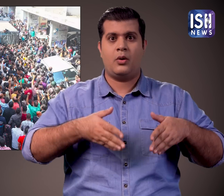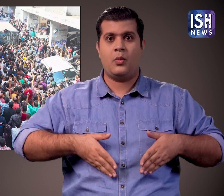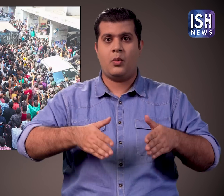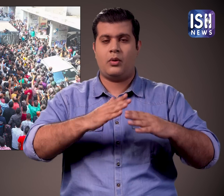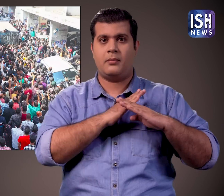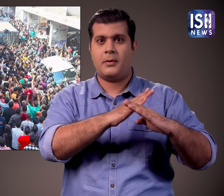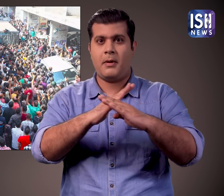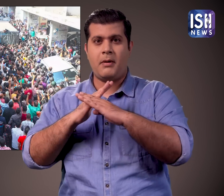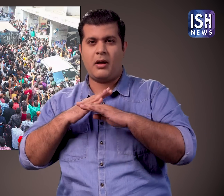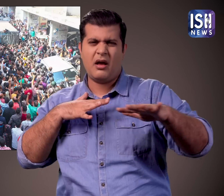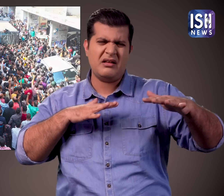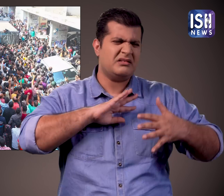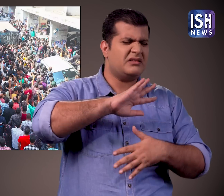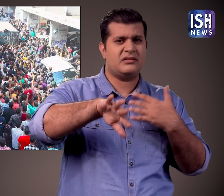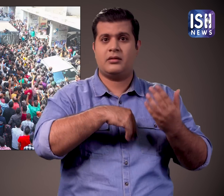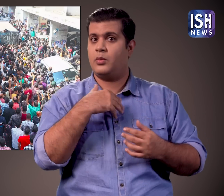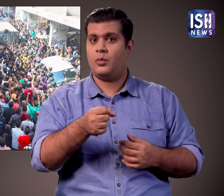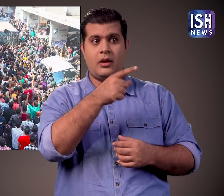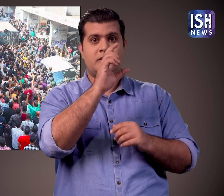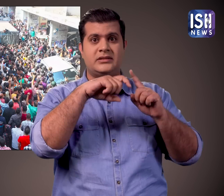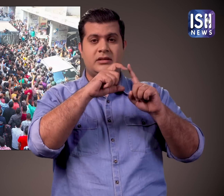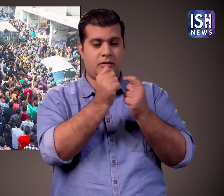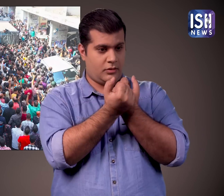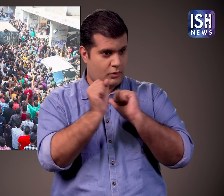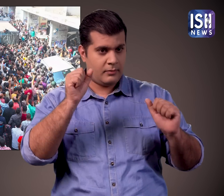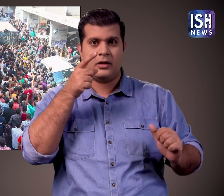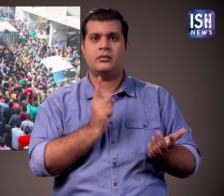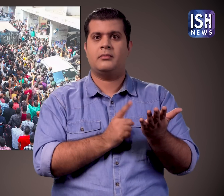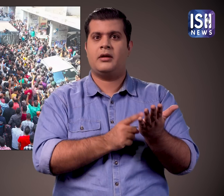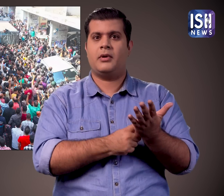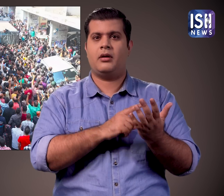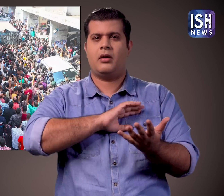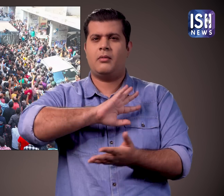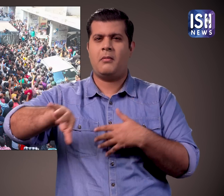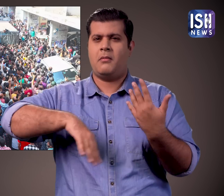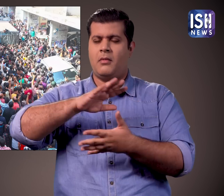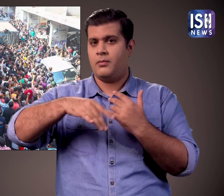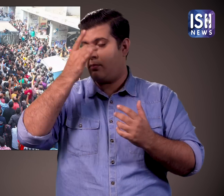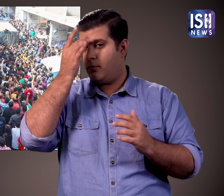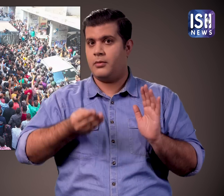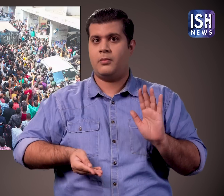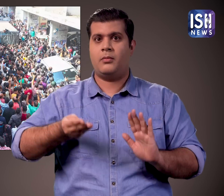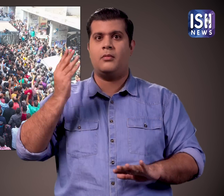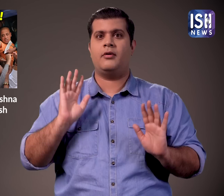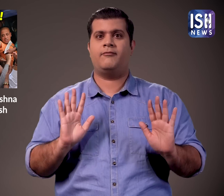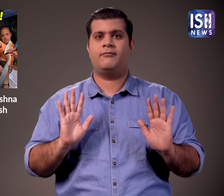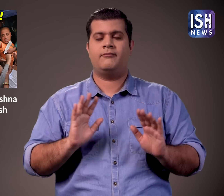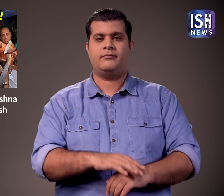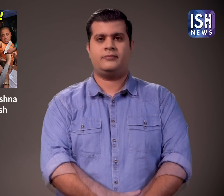Roads were blocked and there was a huge chaos. They demanded the release of Das.